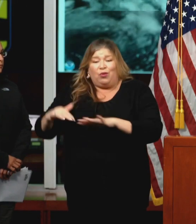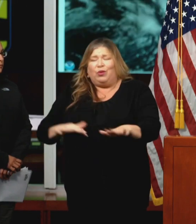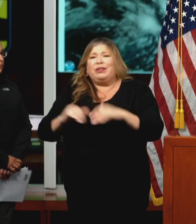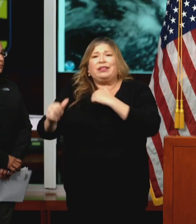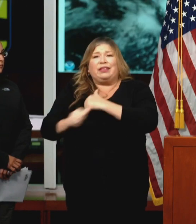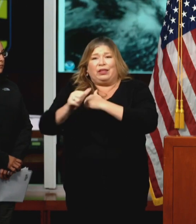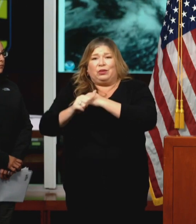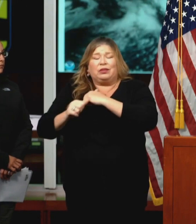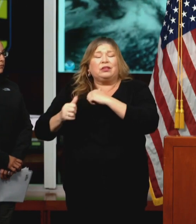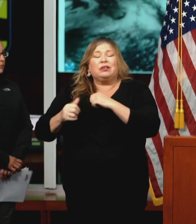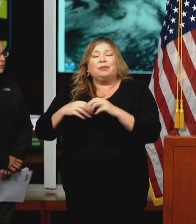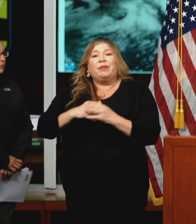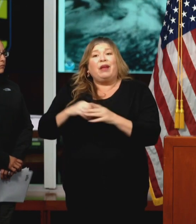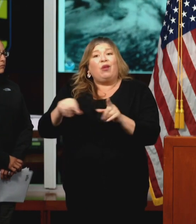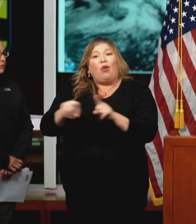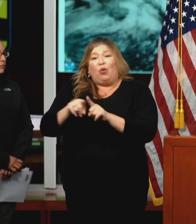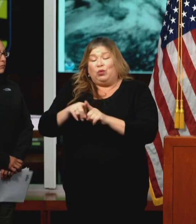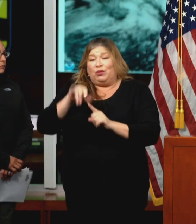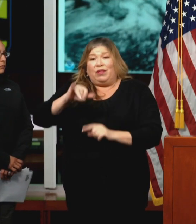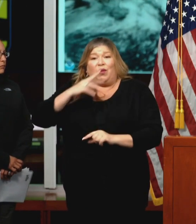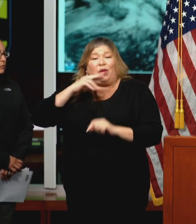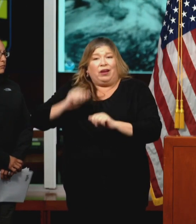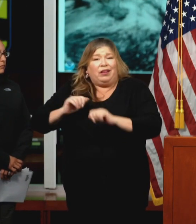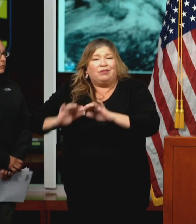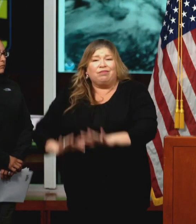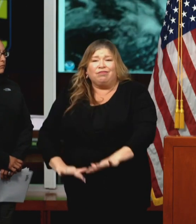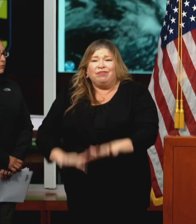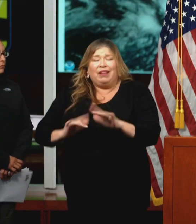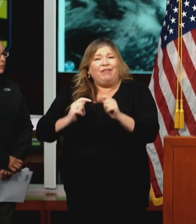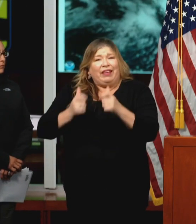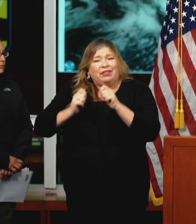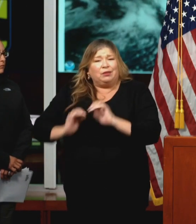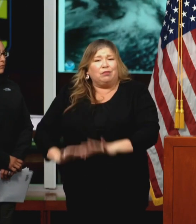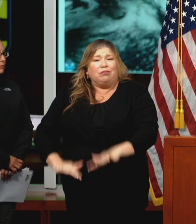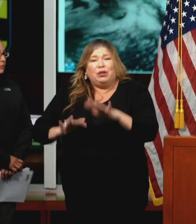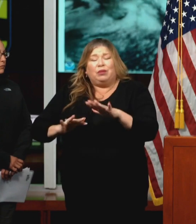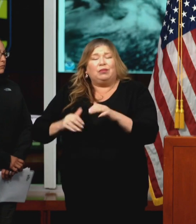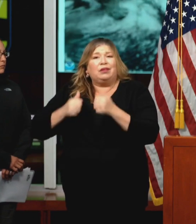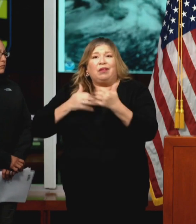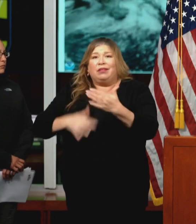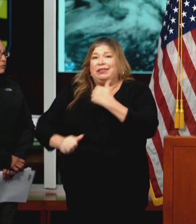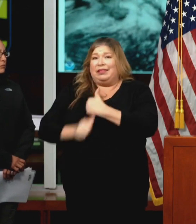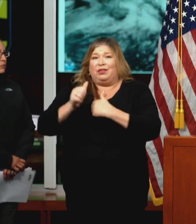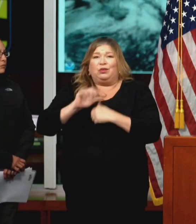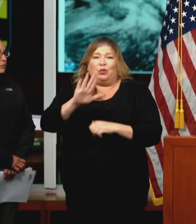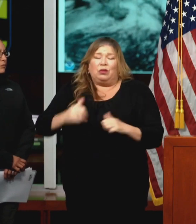and the floodwaters can arise rapidly, creating very life threatening situations. And so please stay aware